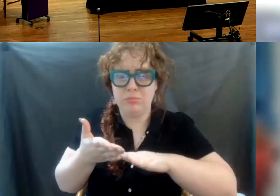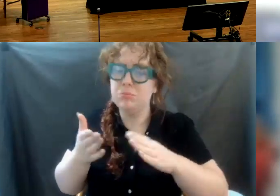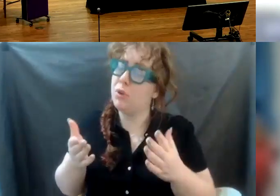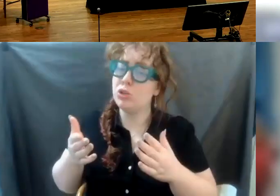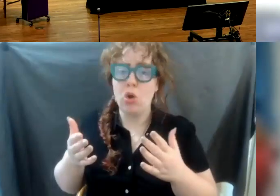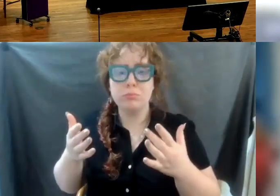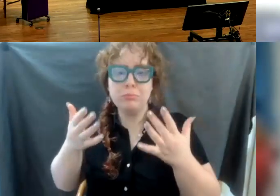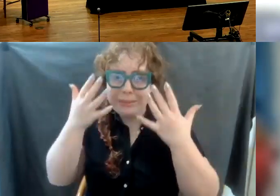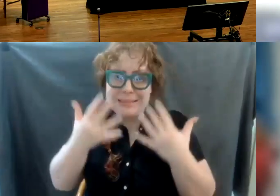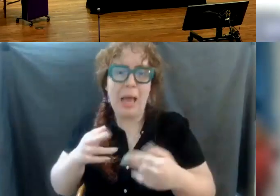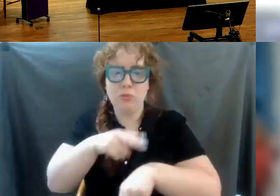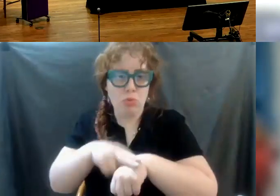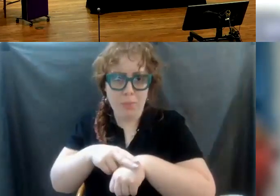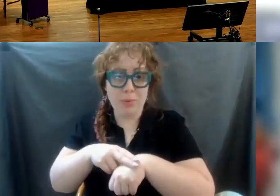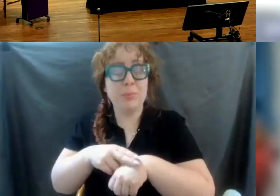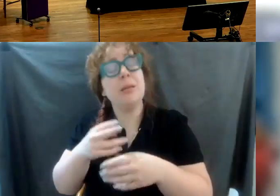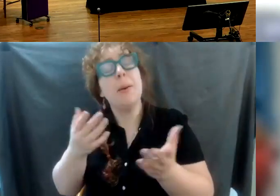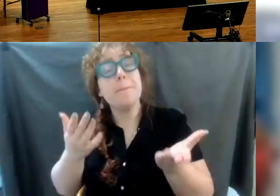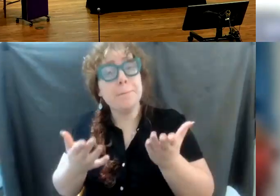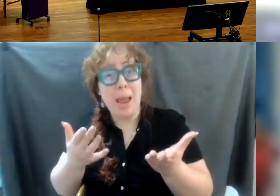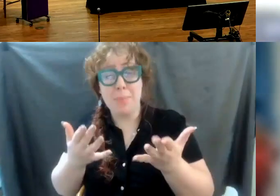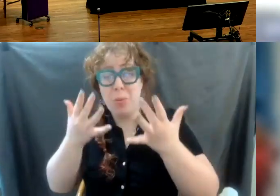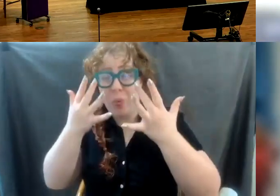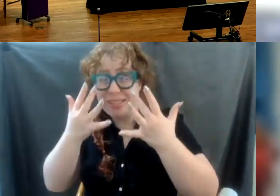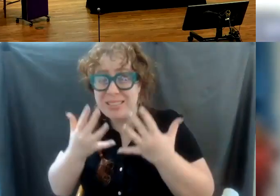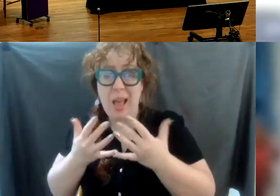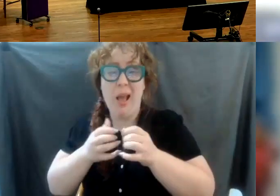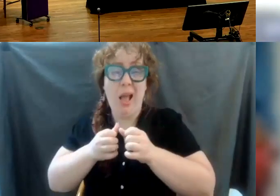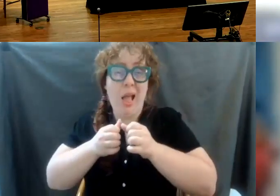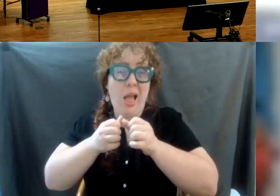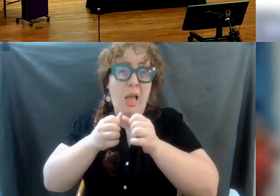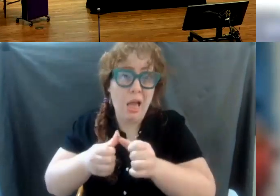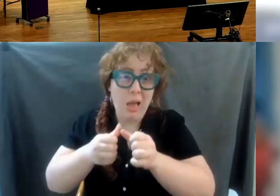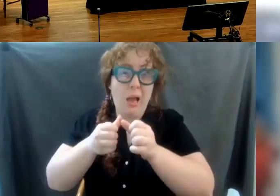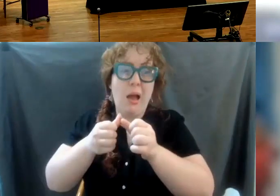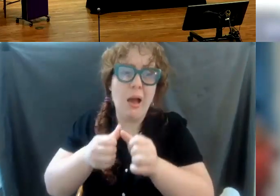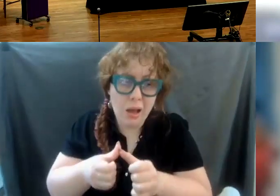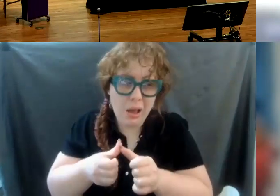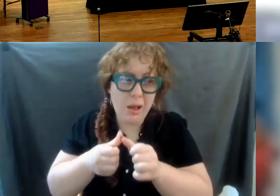that it becomes depressed, that it's prolonged, that you're unable to function at work or at school,